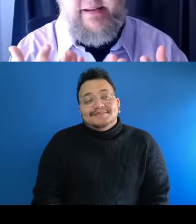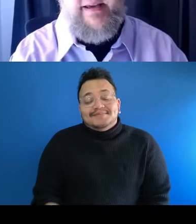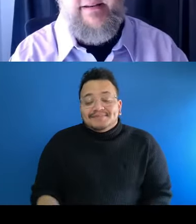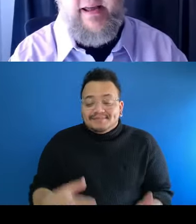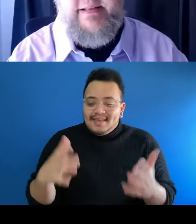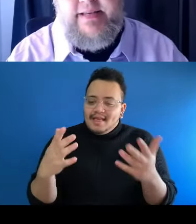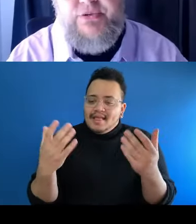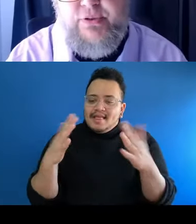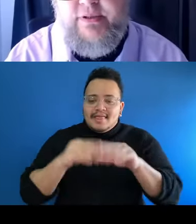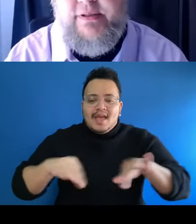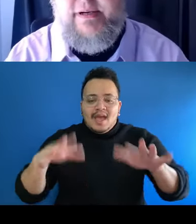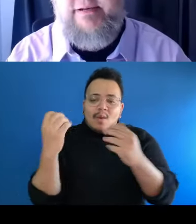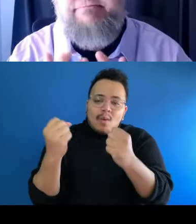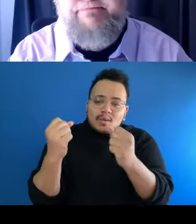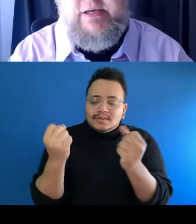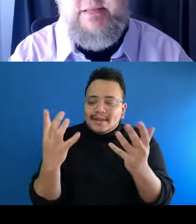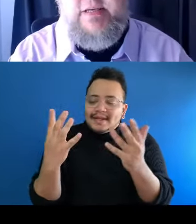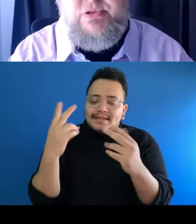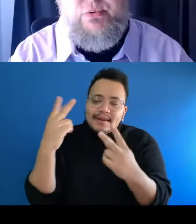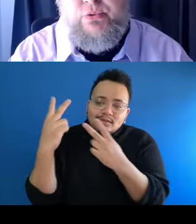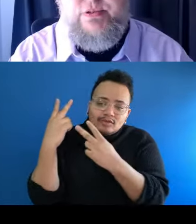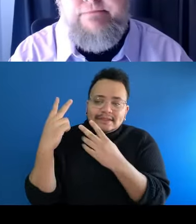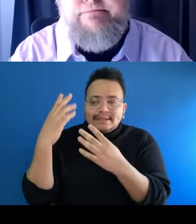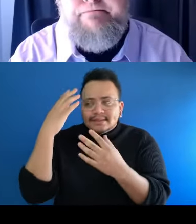and ancestral ancestral roots.